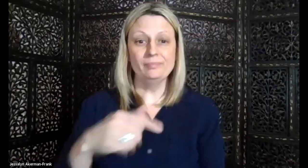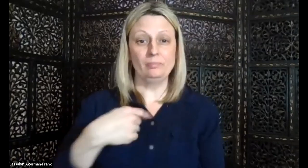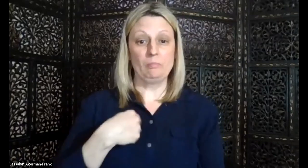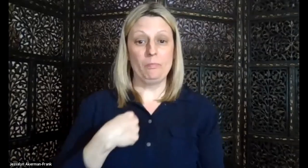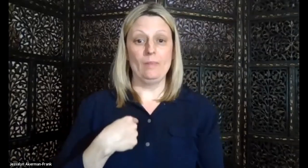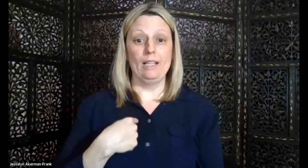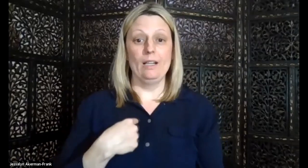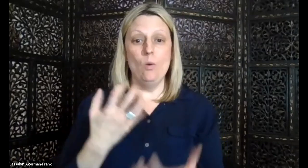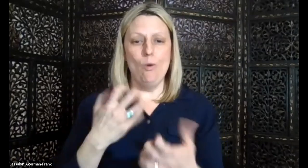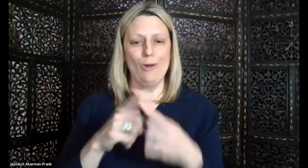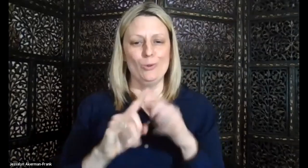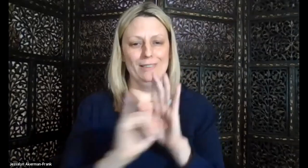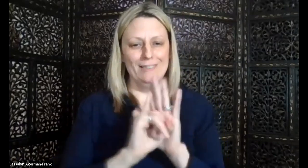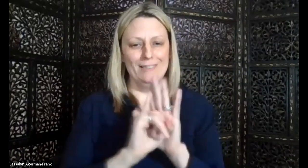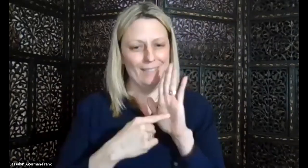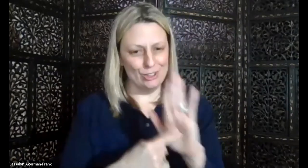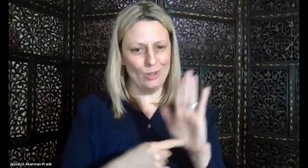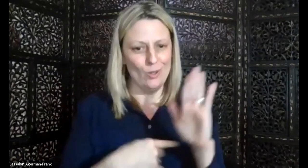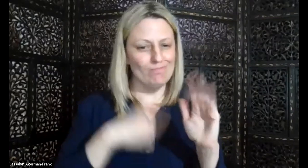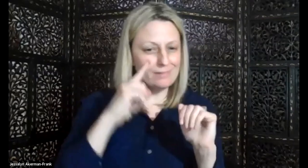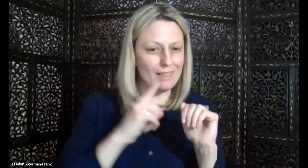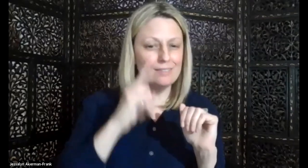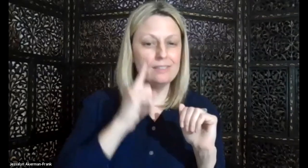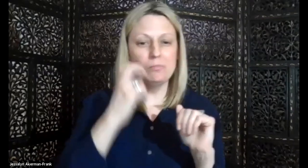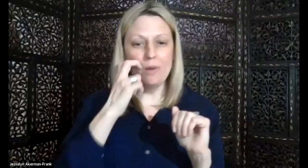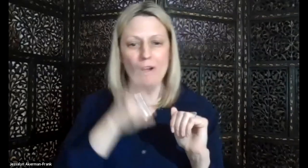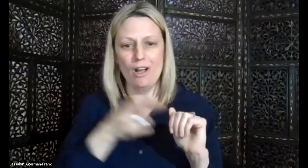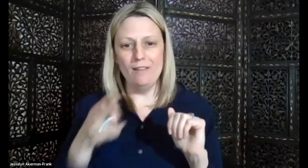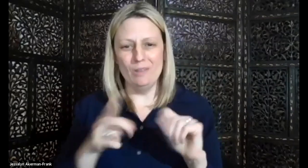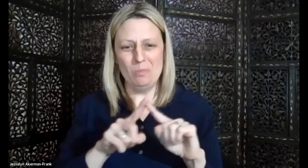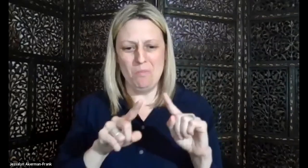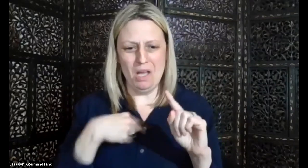50%, you count the dorm. >> Jessalyn: Wonderful. The next question is going to be for